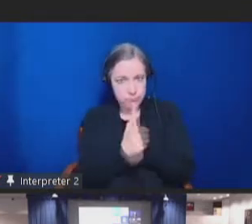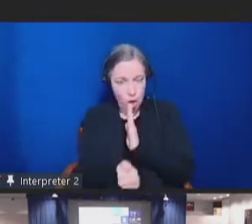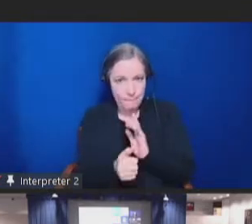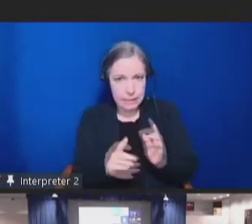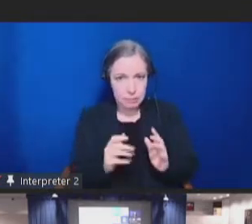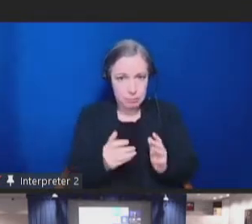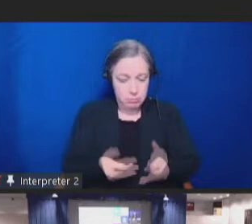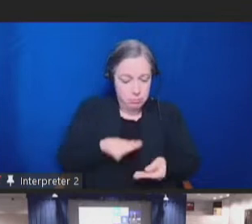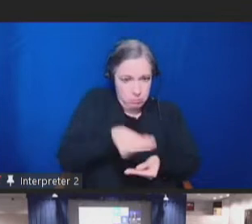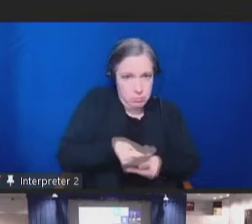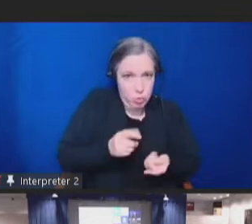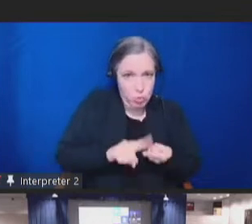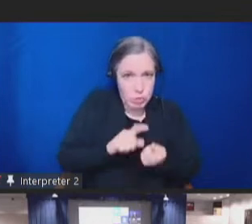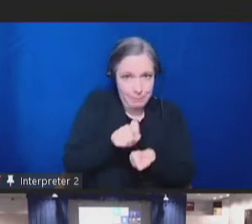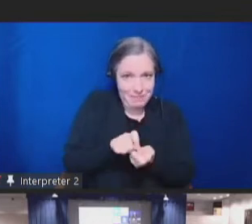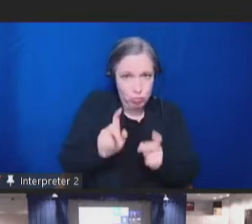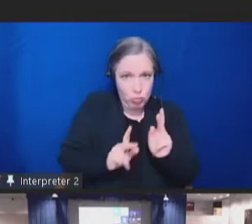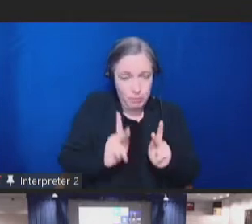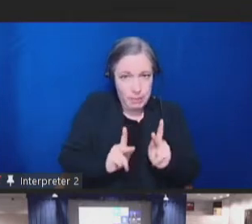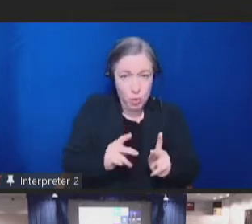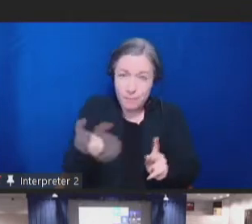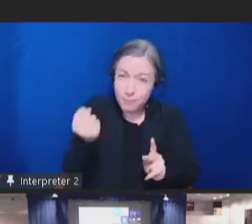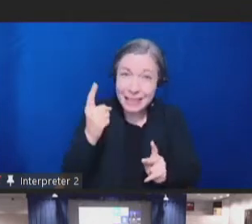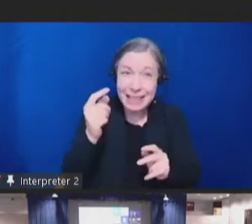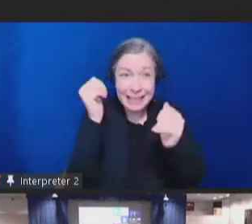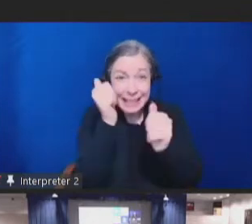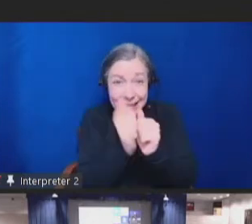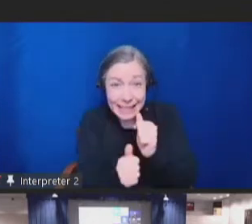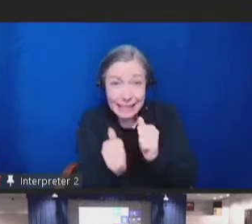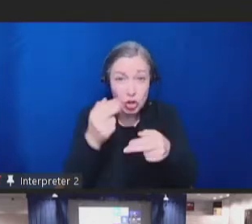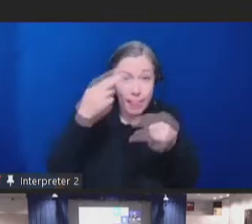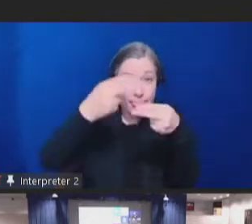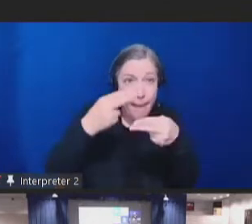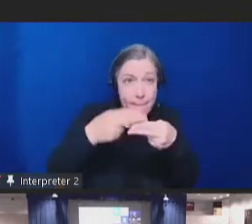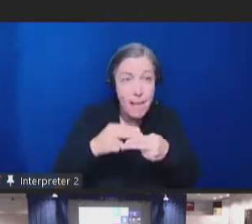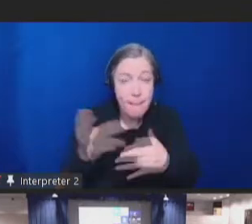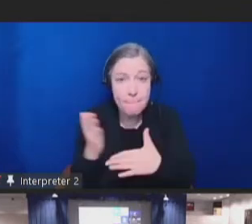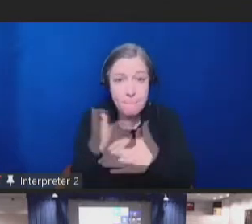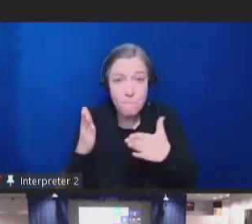every partner implements different tactics, right? It's all down to their expertise and their